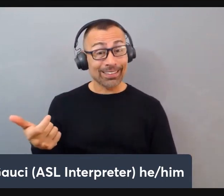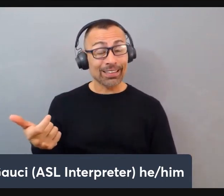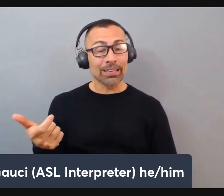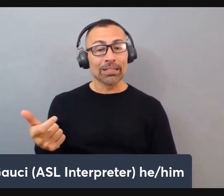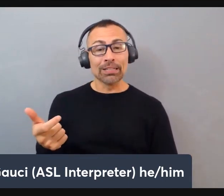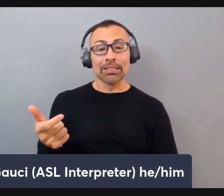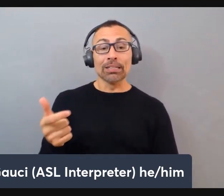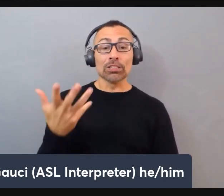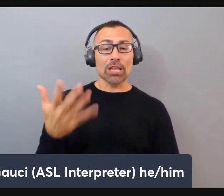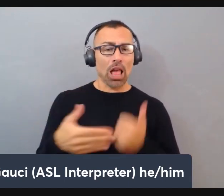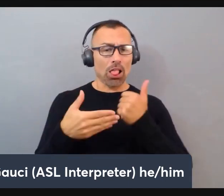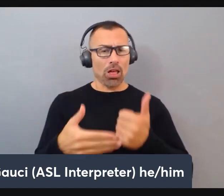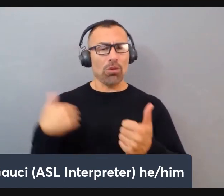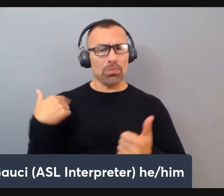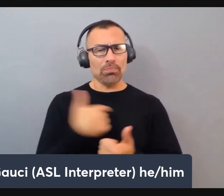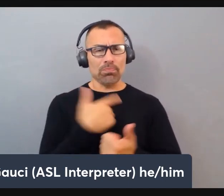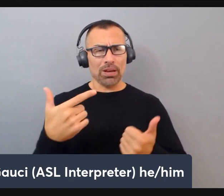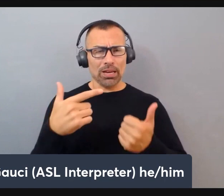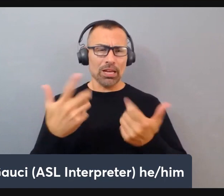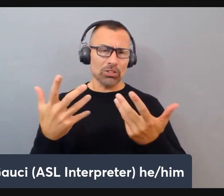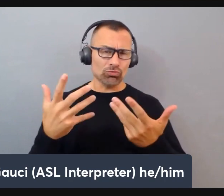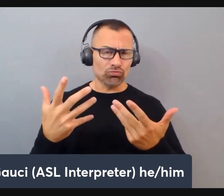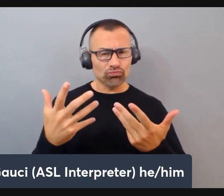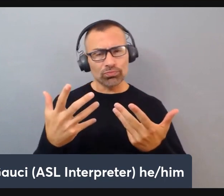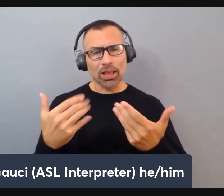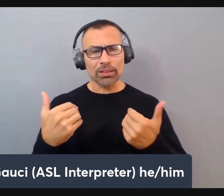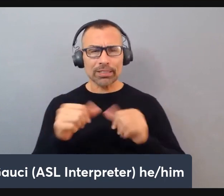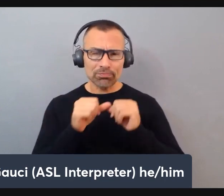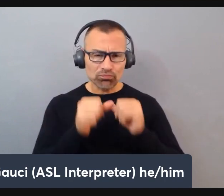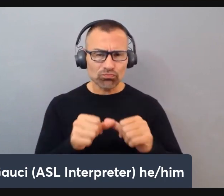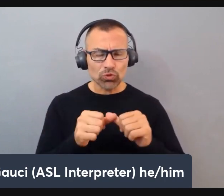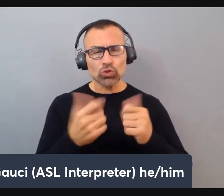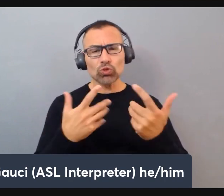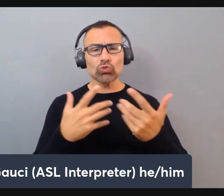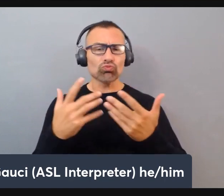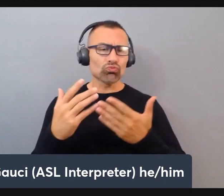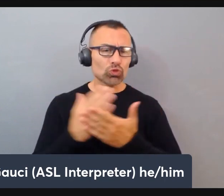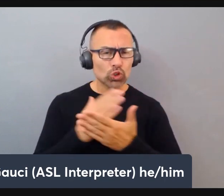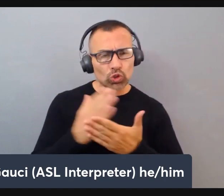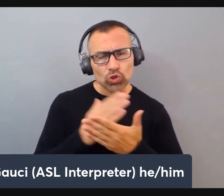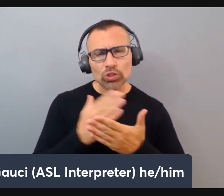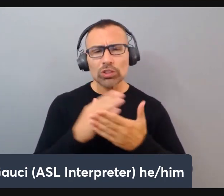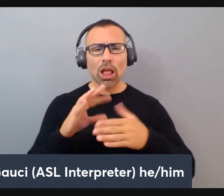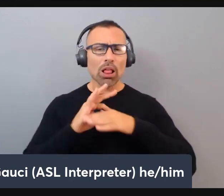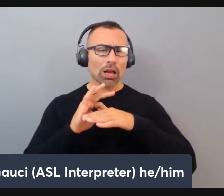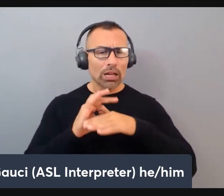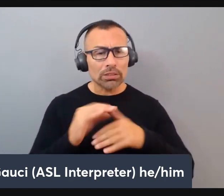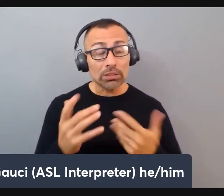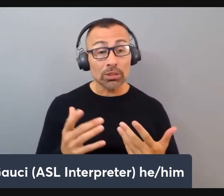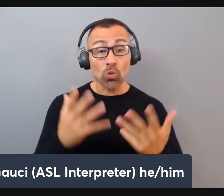get you the content that you want and you need, we want to hear from you. So please take five minutes after the show